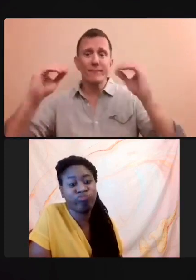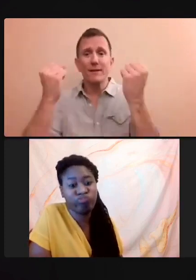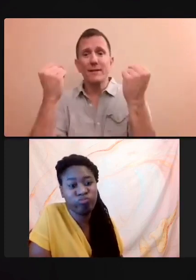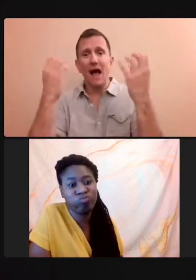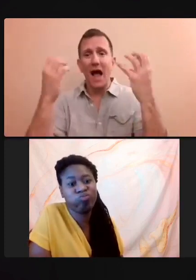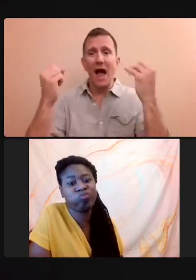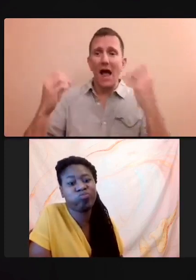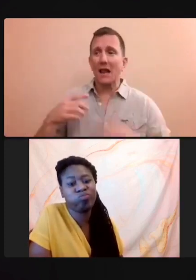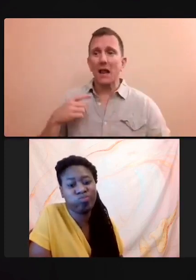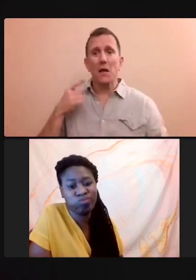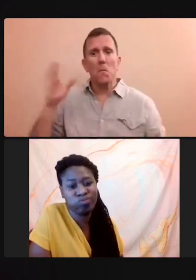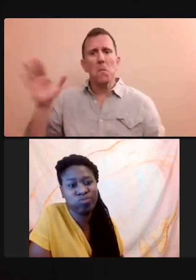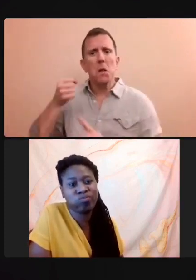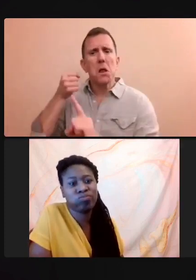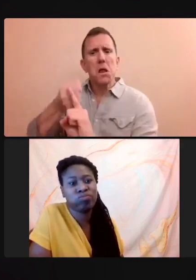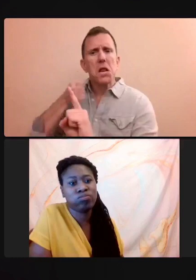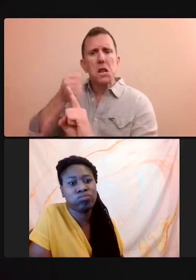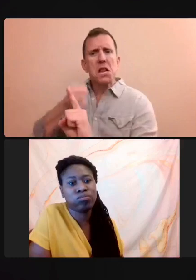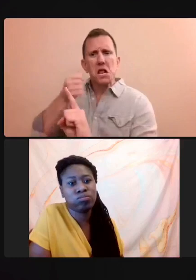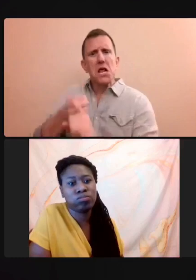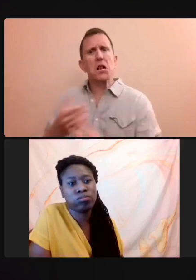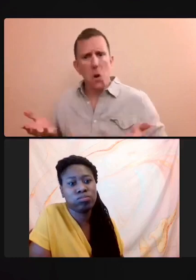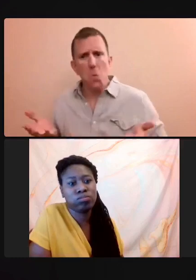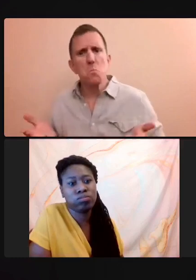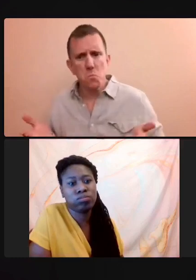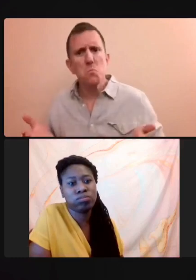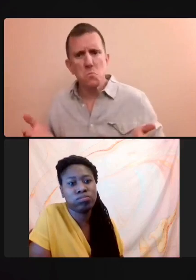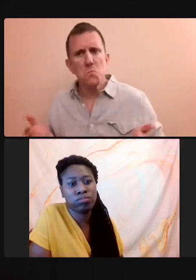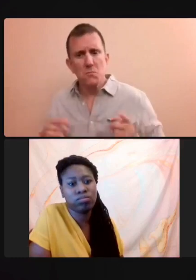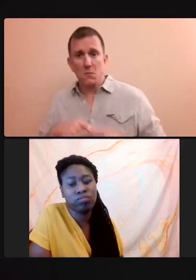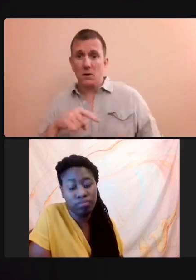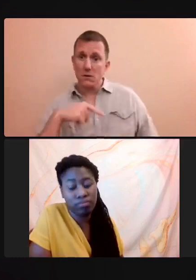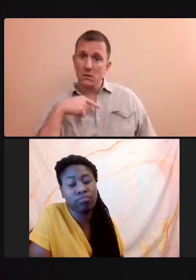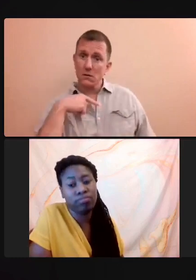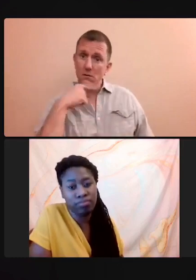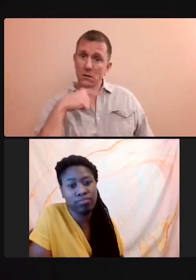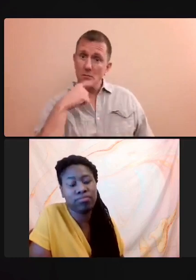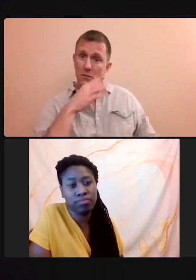So the comment is that deaf people have to prove themselves and work ten times harder than most.